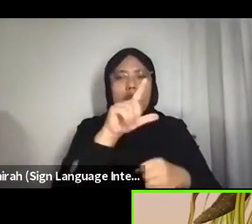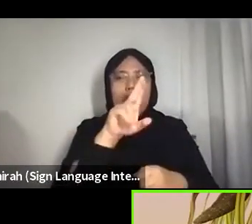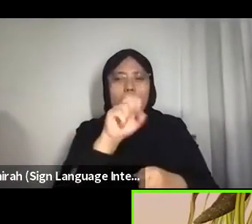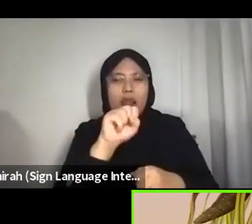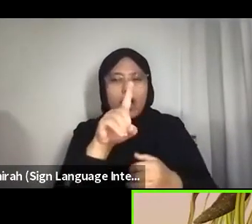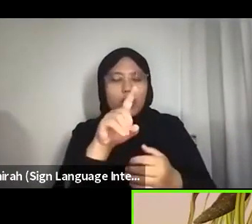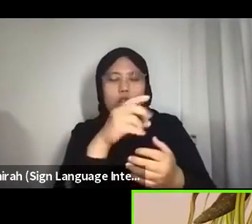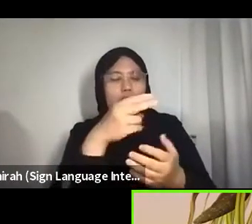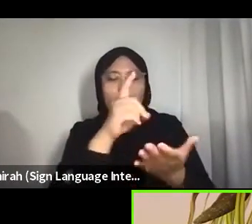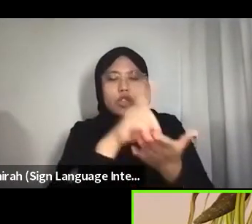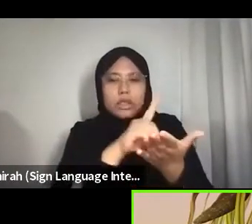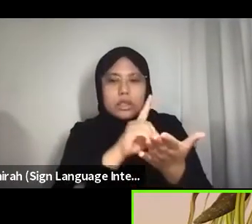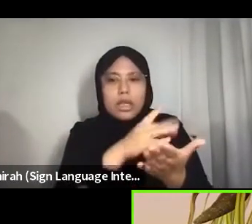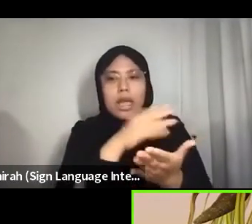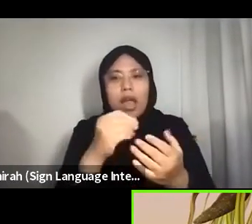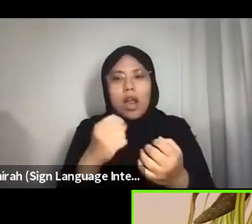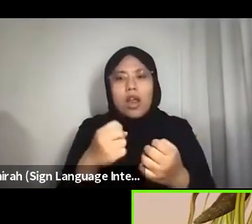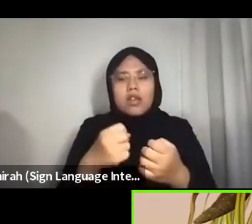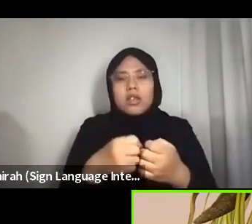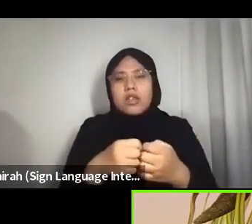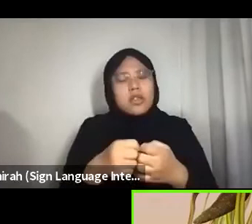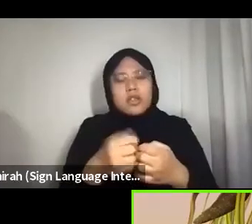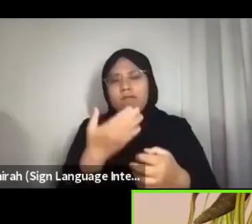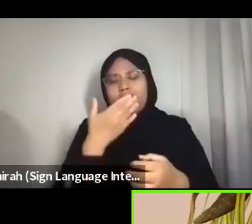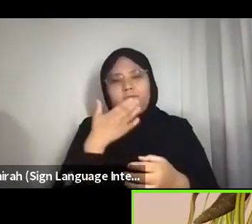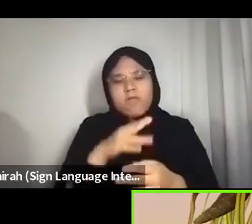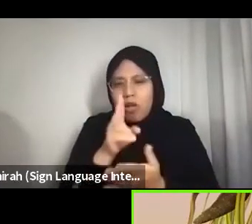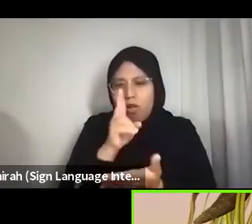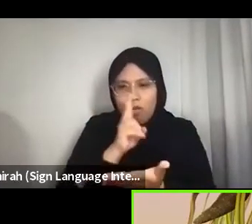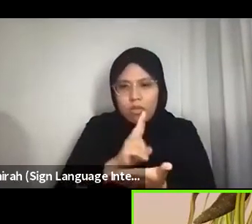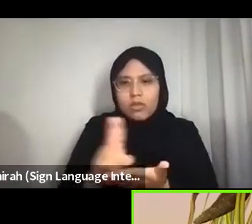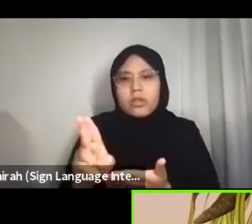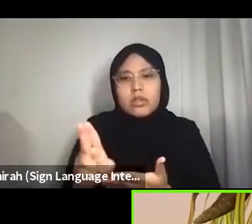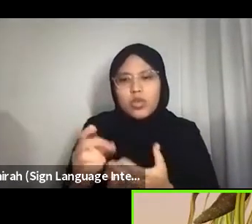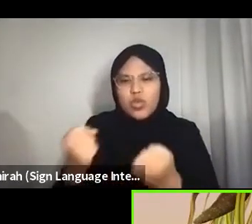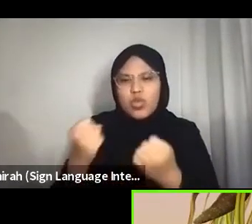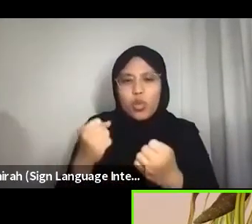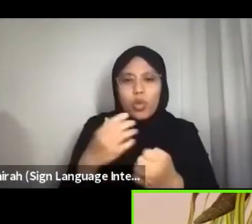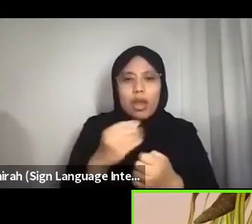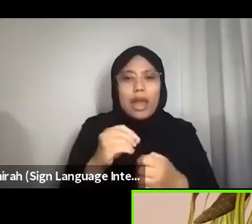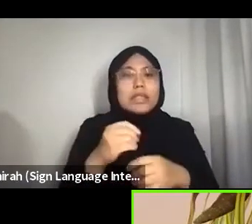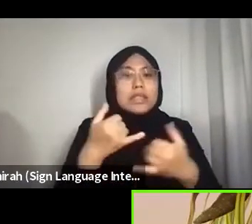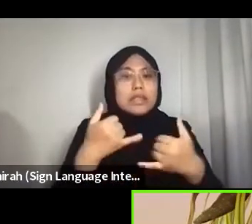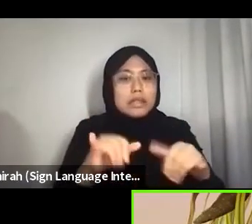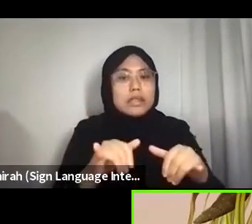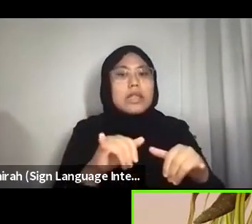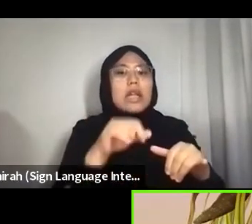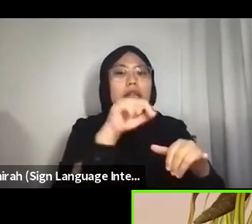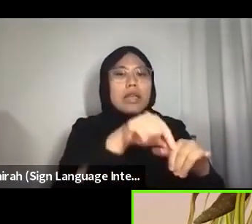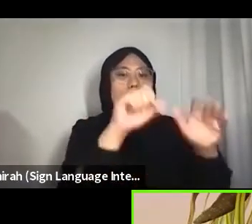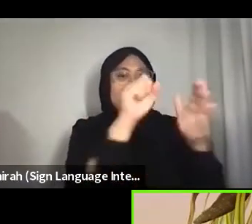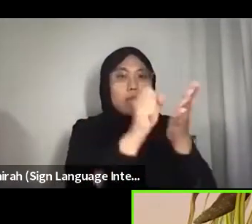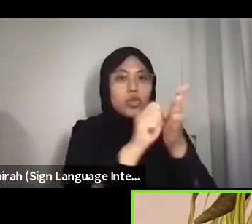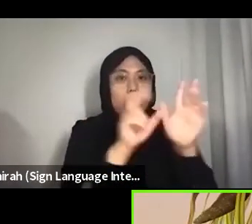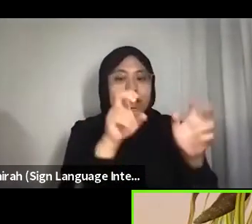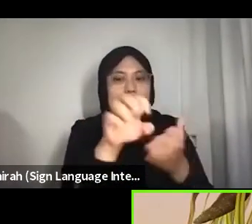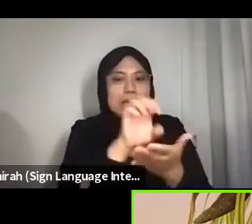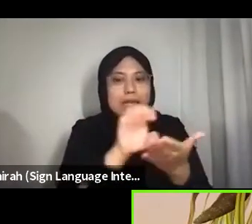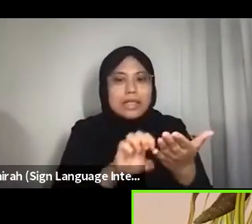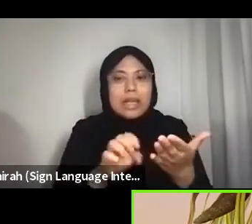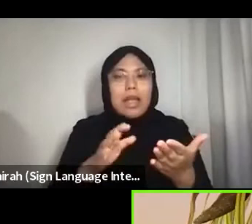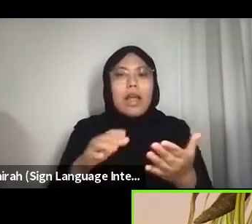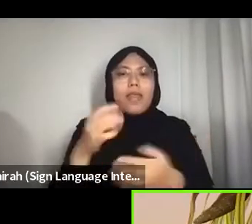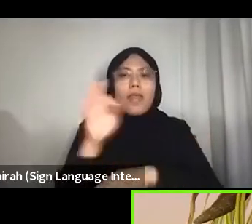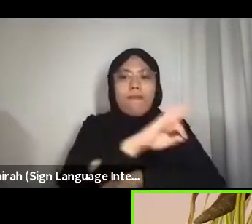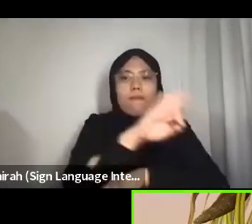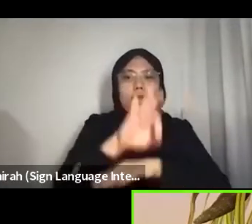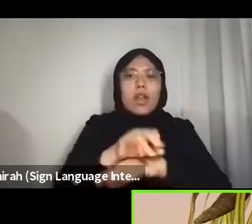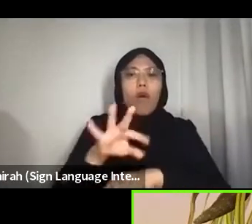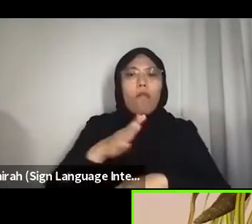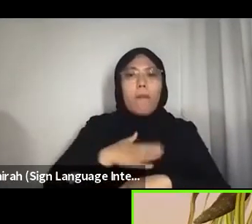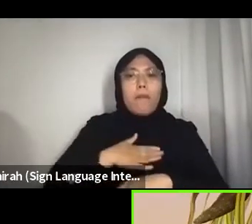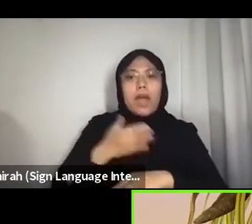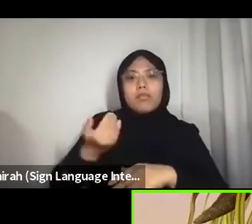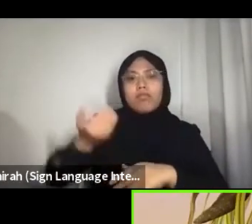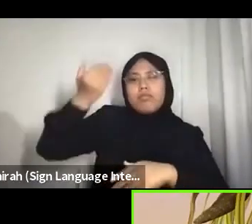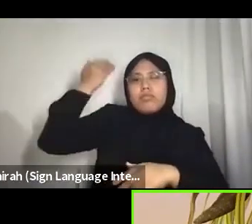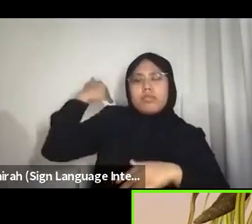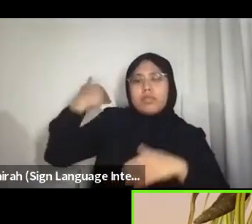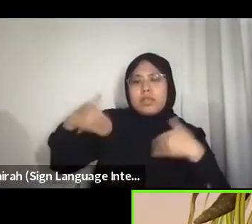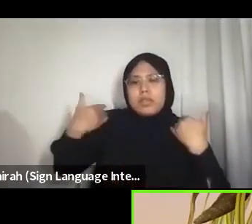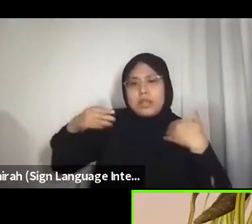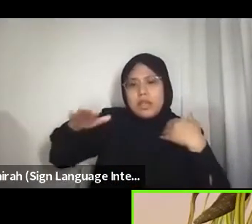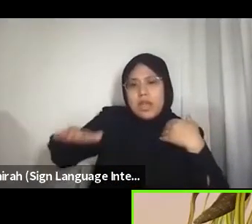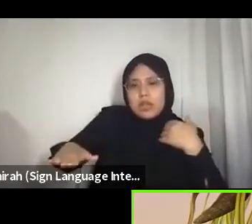And yet, to long for the subject of this essay, the field of my childhood, is to long for a broken and irretrievable past.